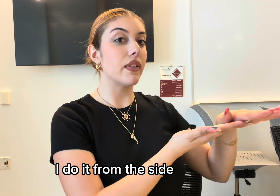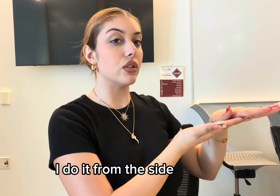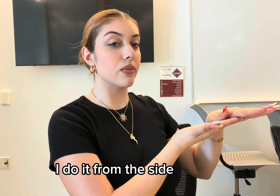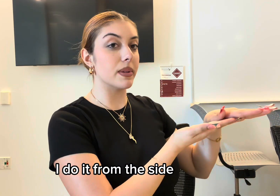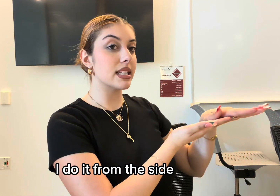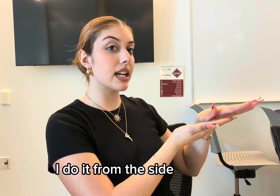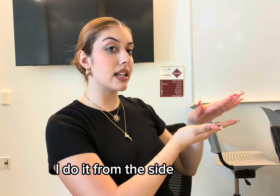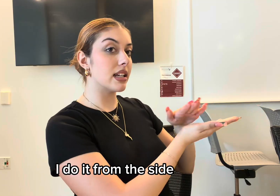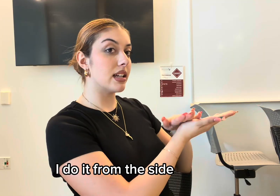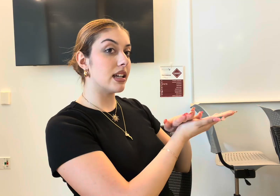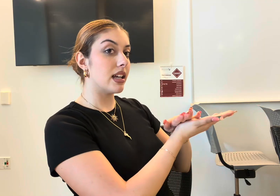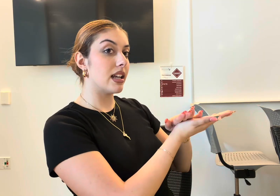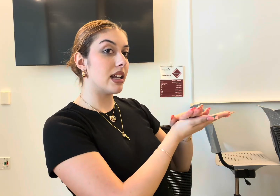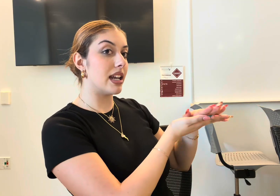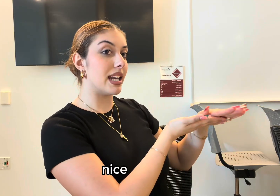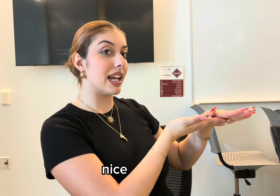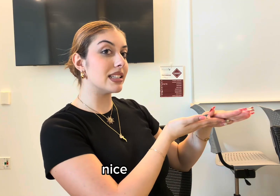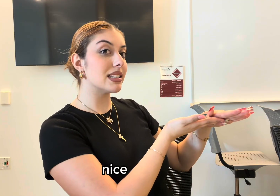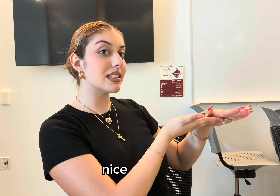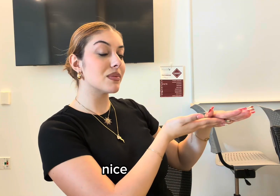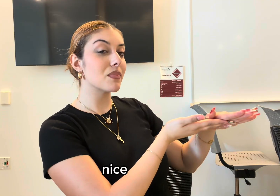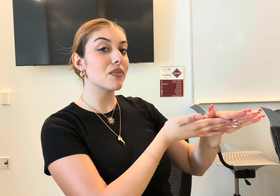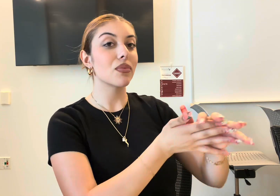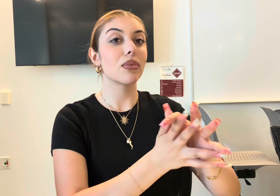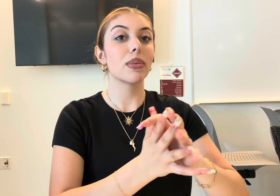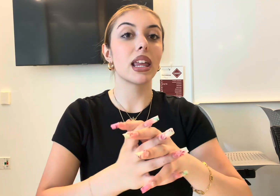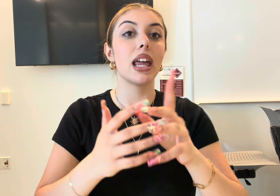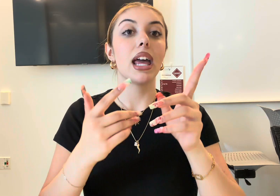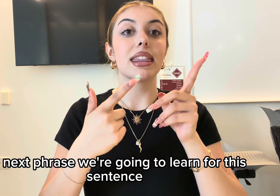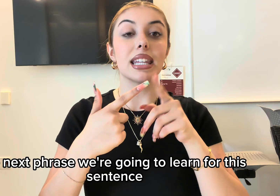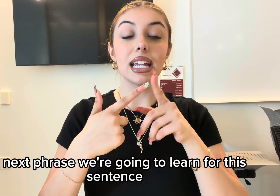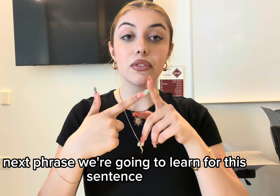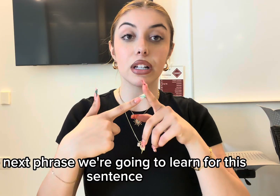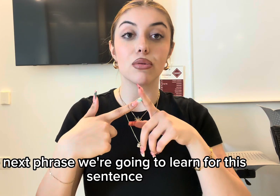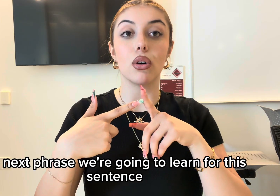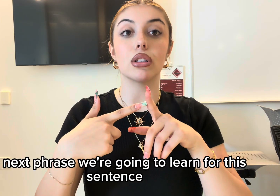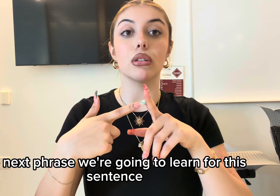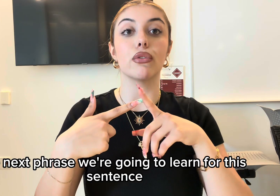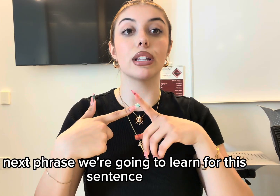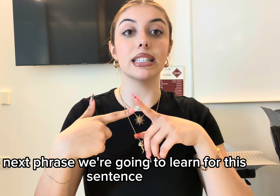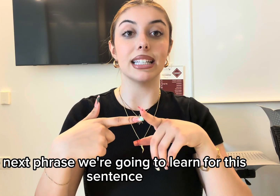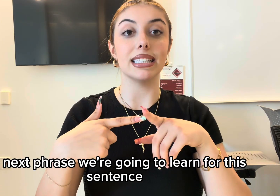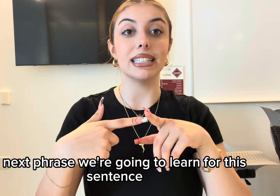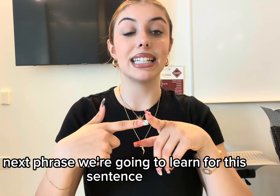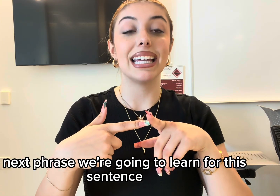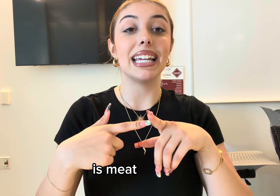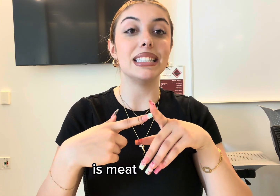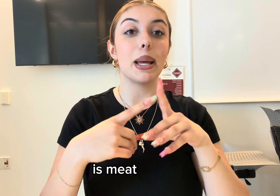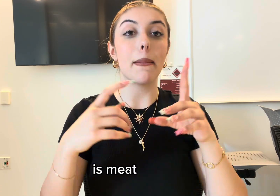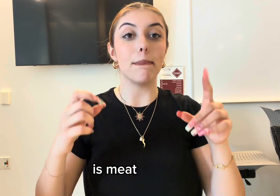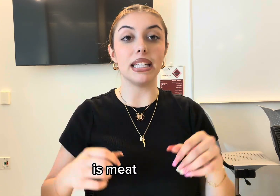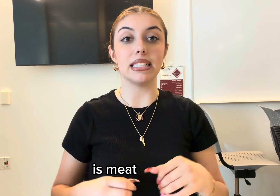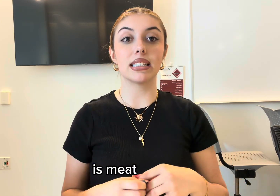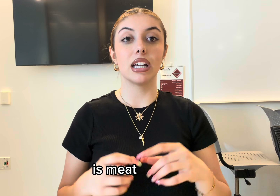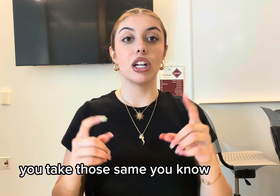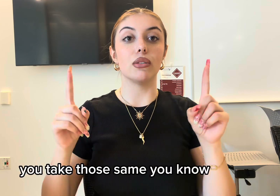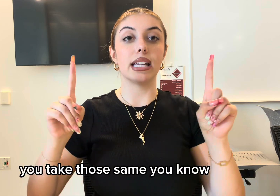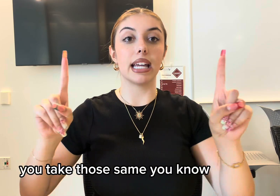I do it from the side. Nice. The next phrase we're going to learn for this sentence is meet. You take